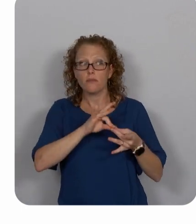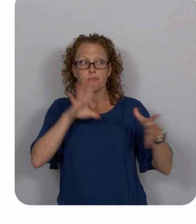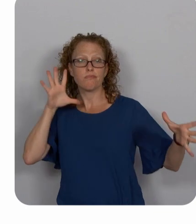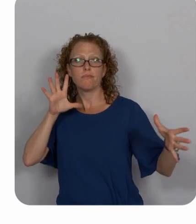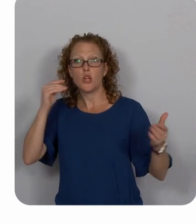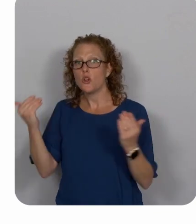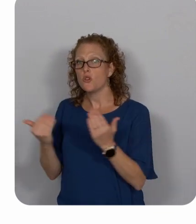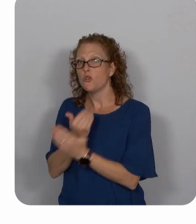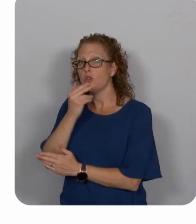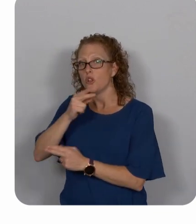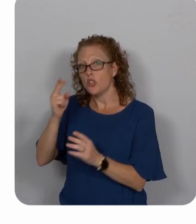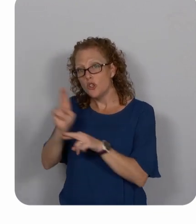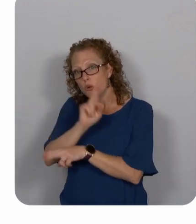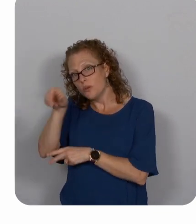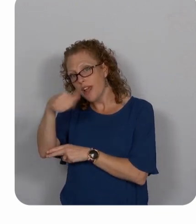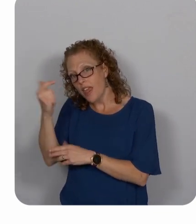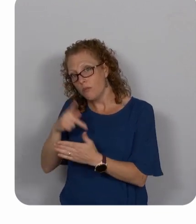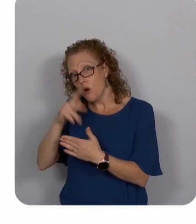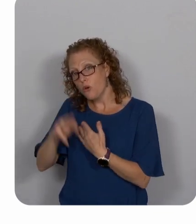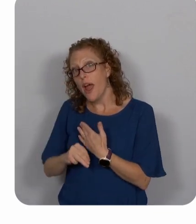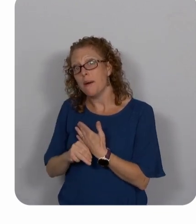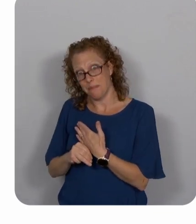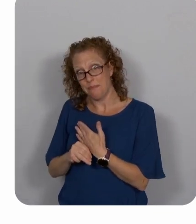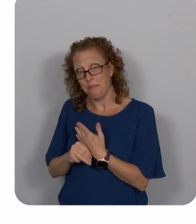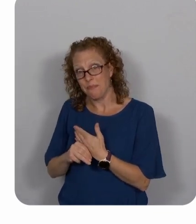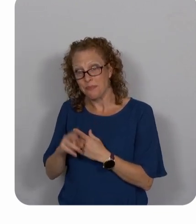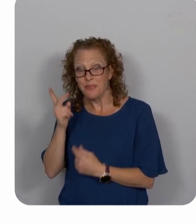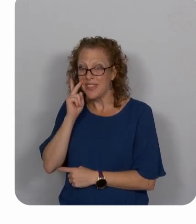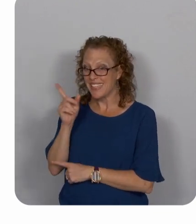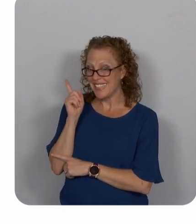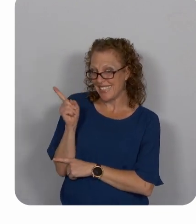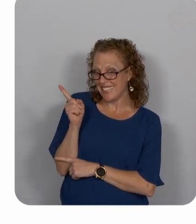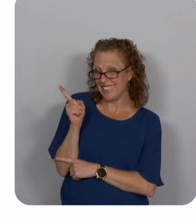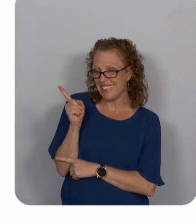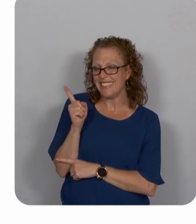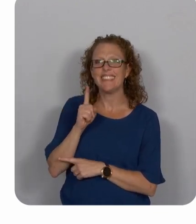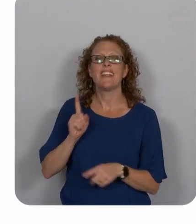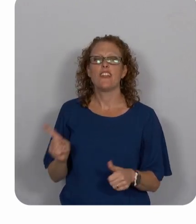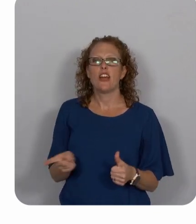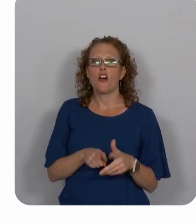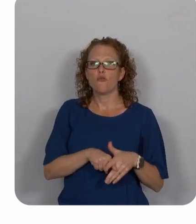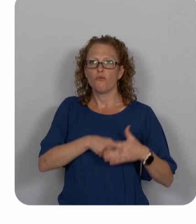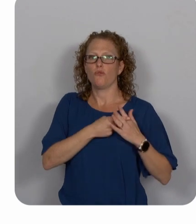Here we have our bird animation and its default or idle state. By using both new patches,